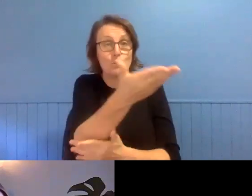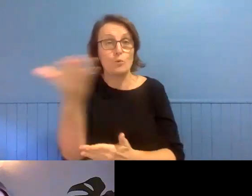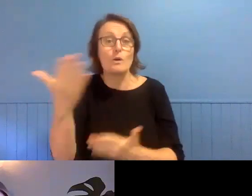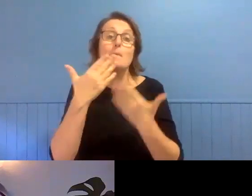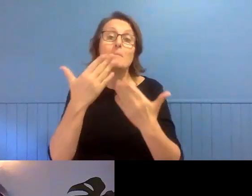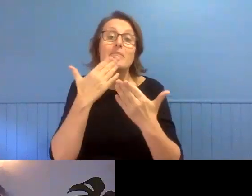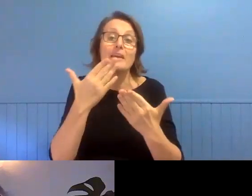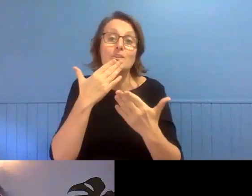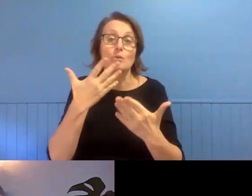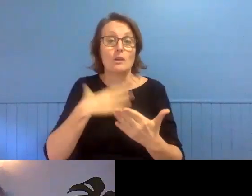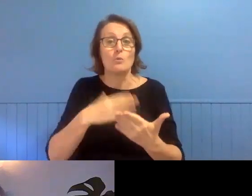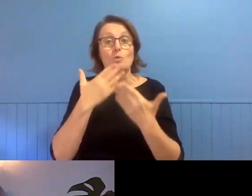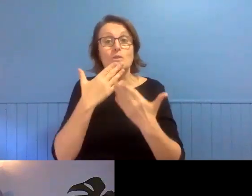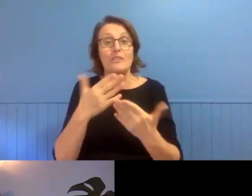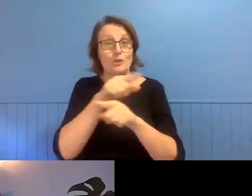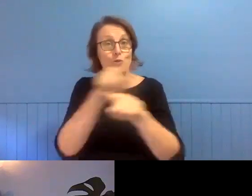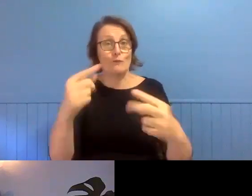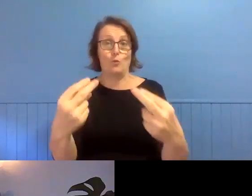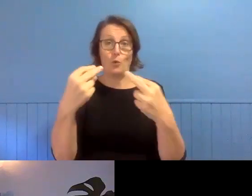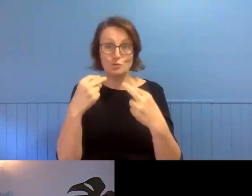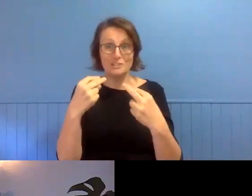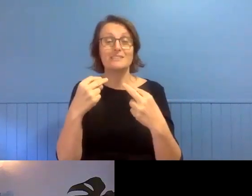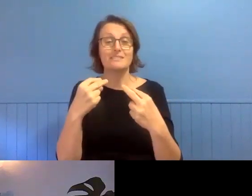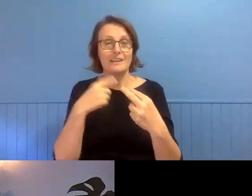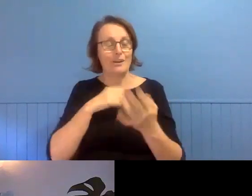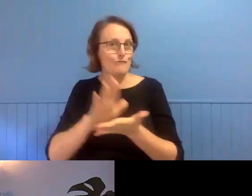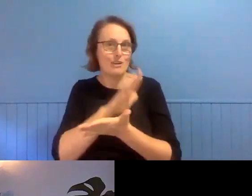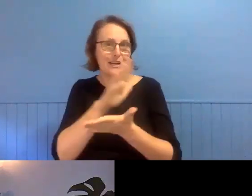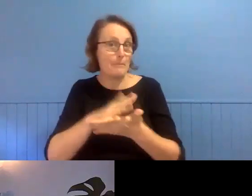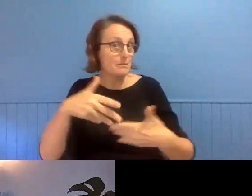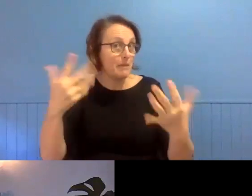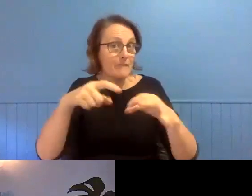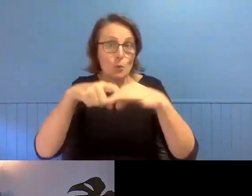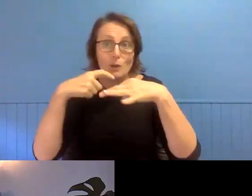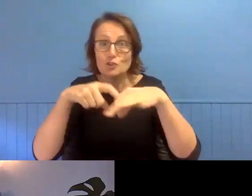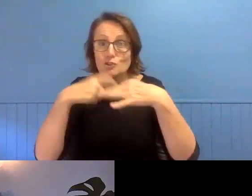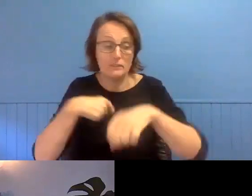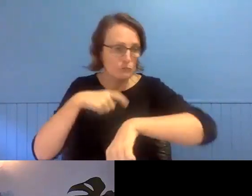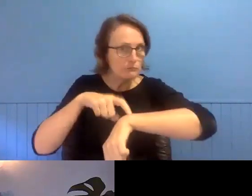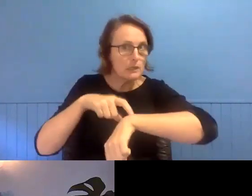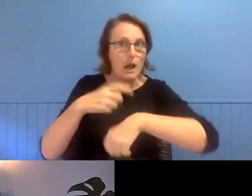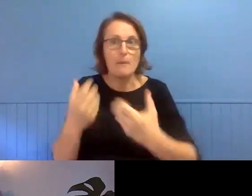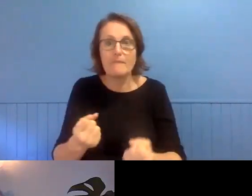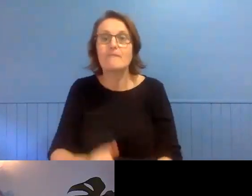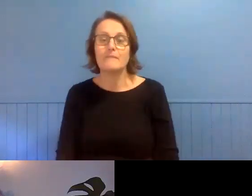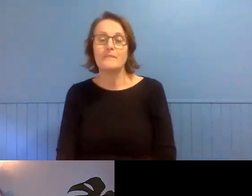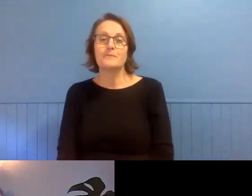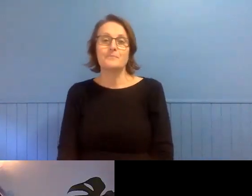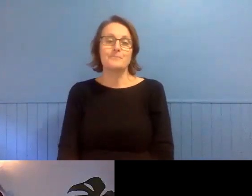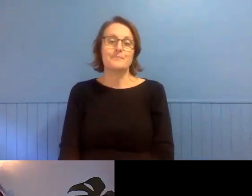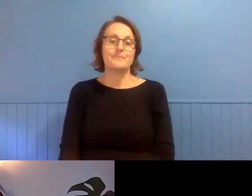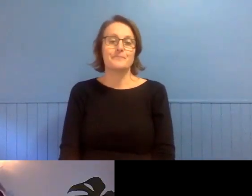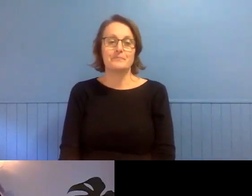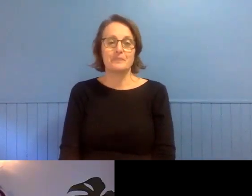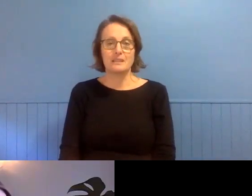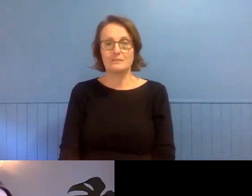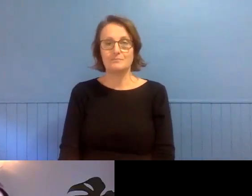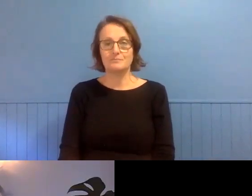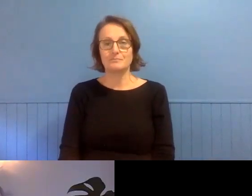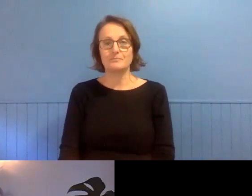and I'm happy to take questions if we have time. FRANCES: Thank you so